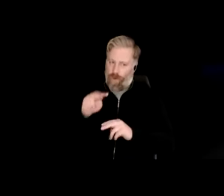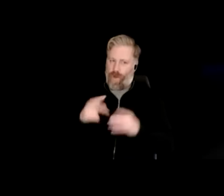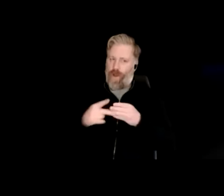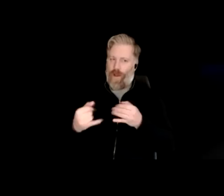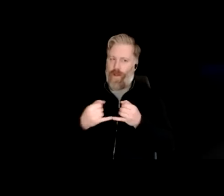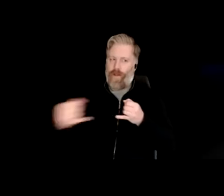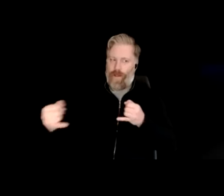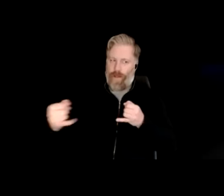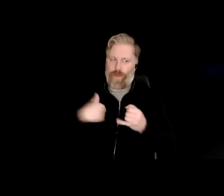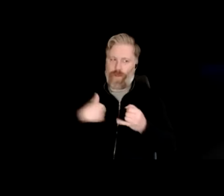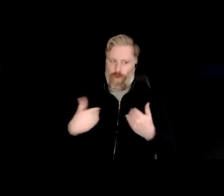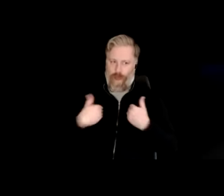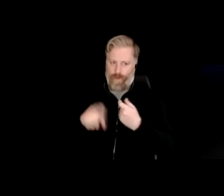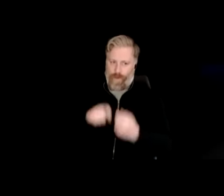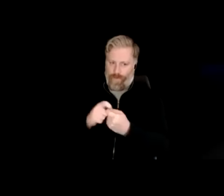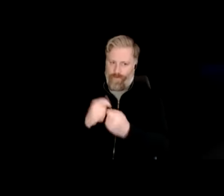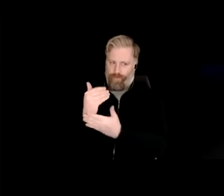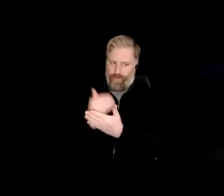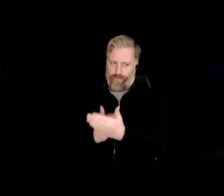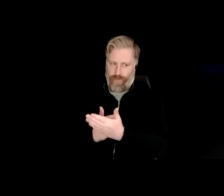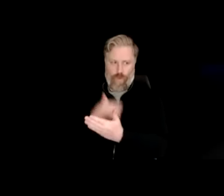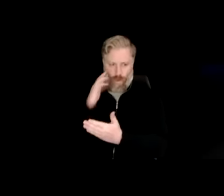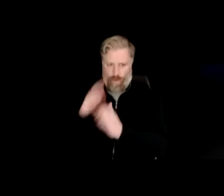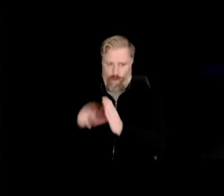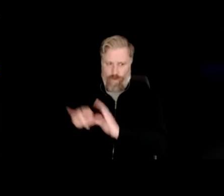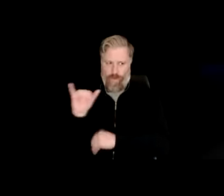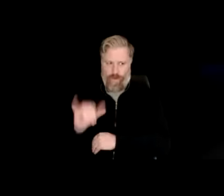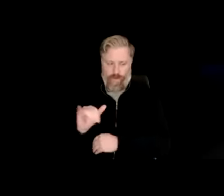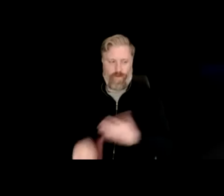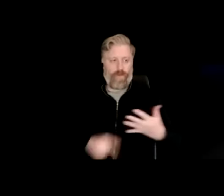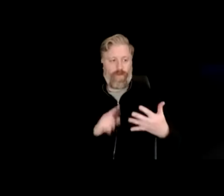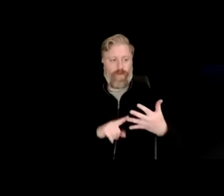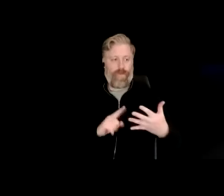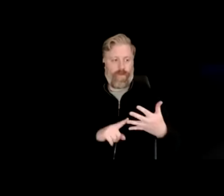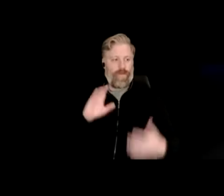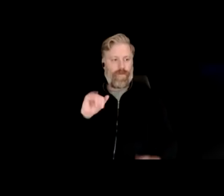Capital projects, facility improvements and equipment purchases, to leased spaces